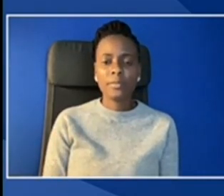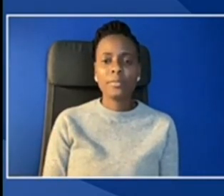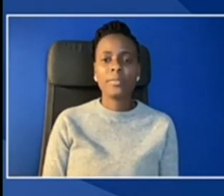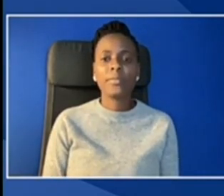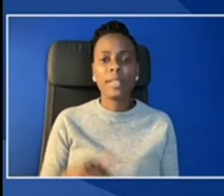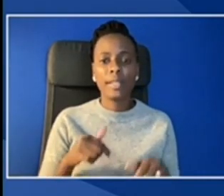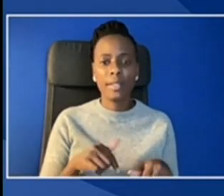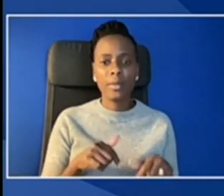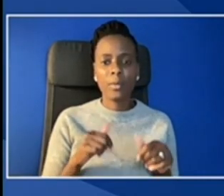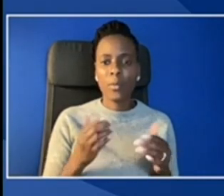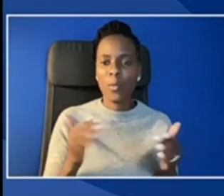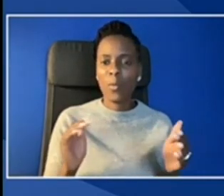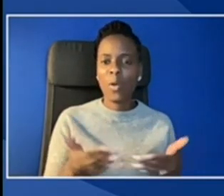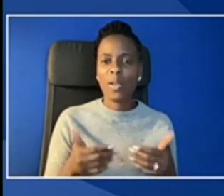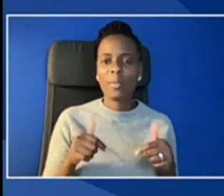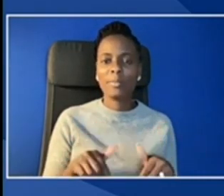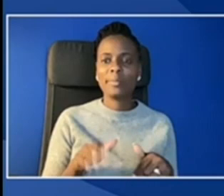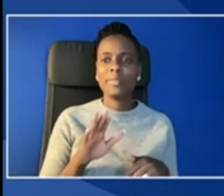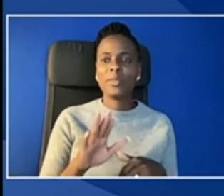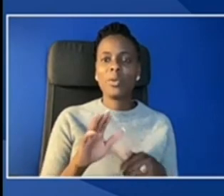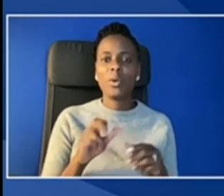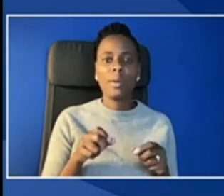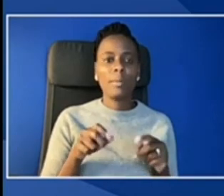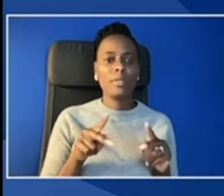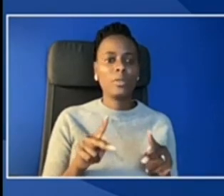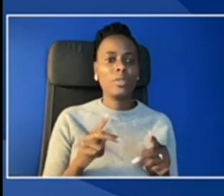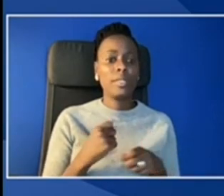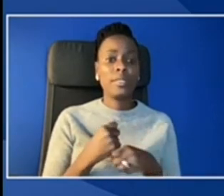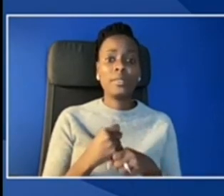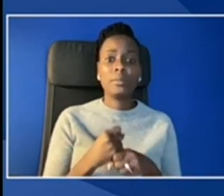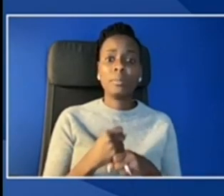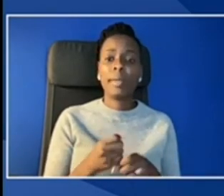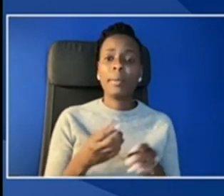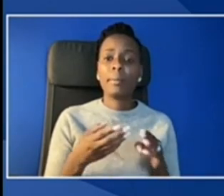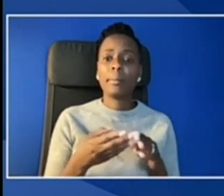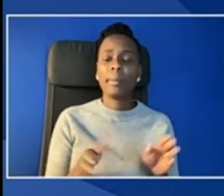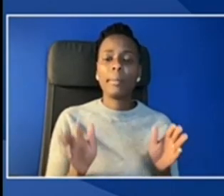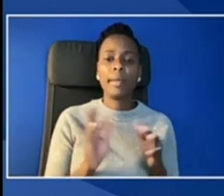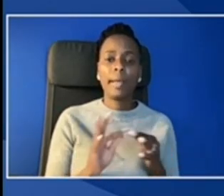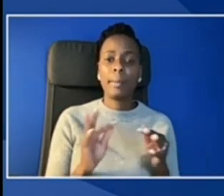welcome, and this is your opportunity to make a public comment directly to the negotiators here today.